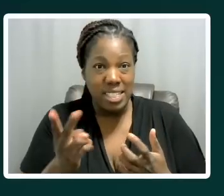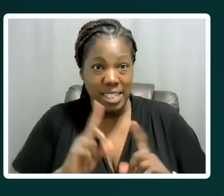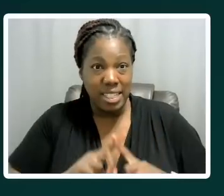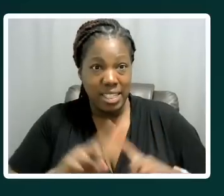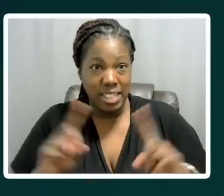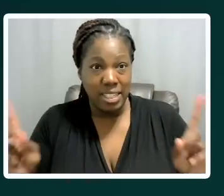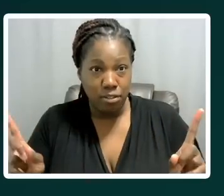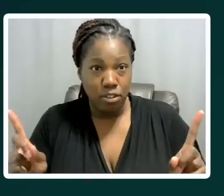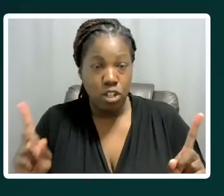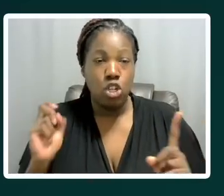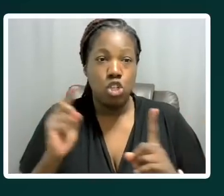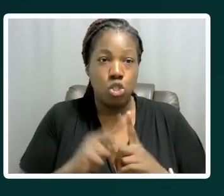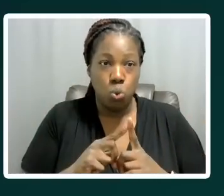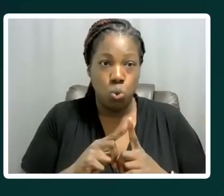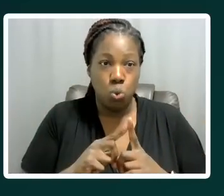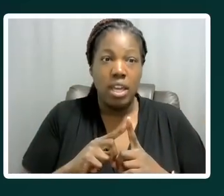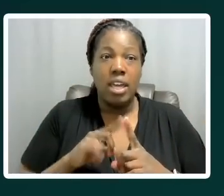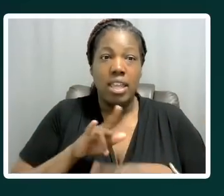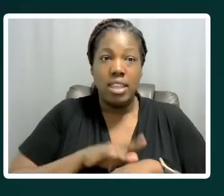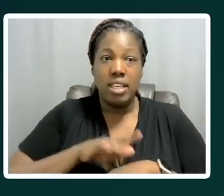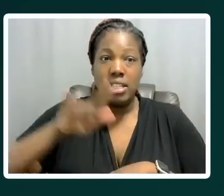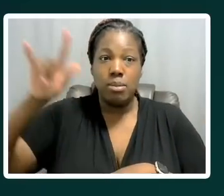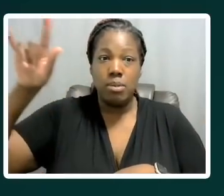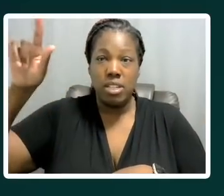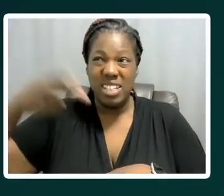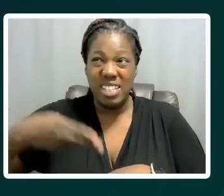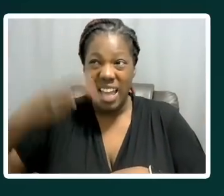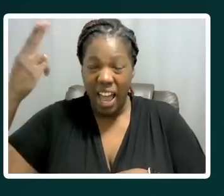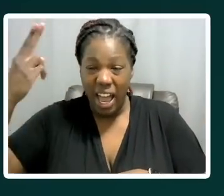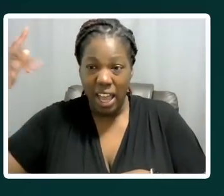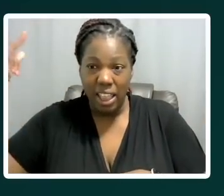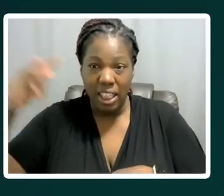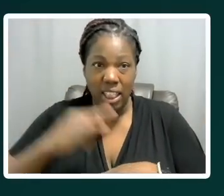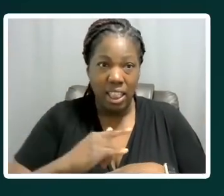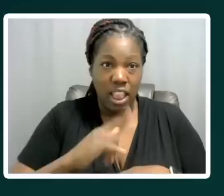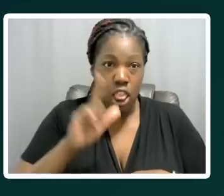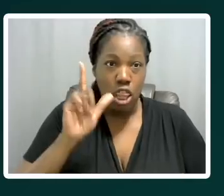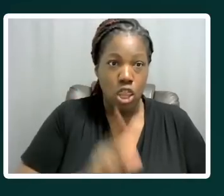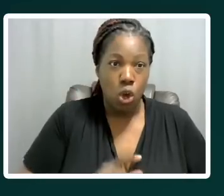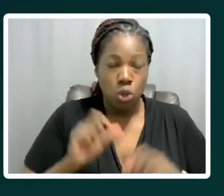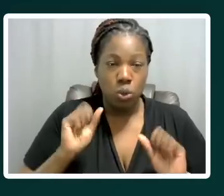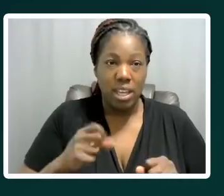is in high altitude versus low altitude. You can see the background sort of changing color,